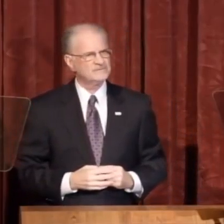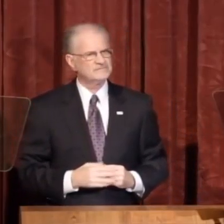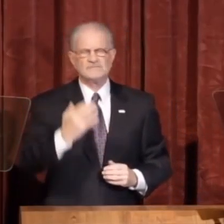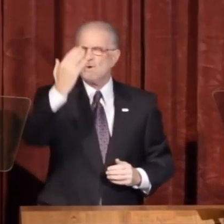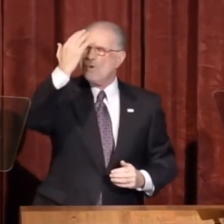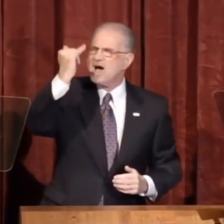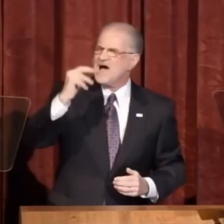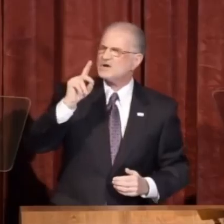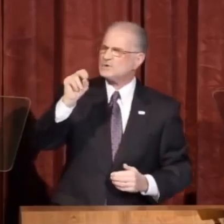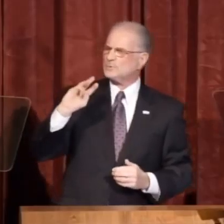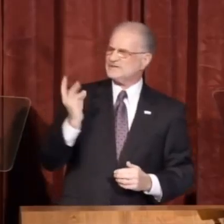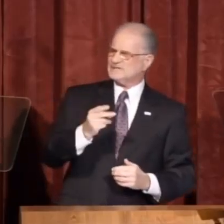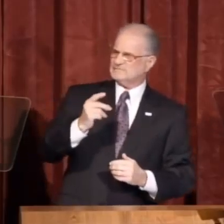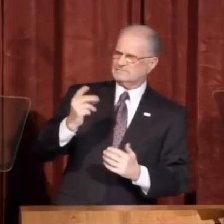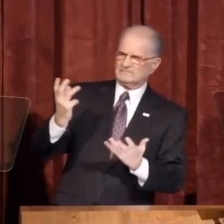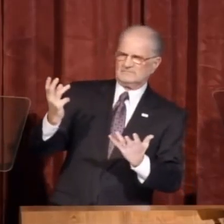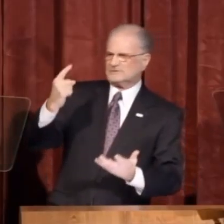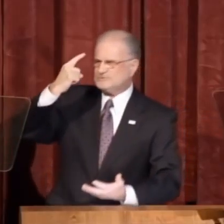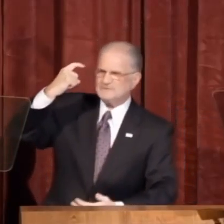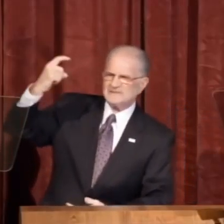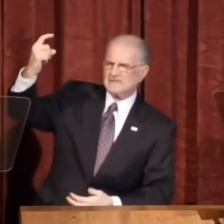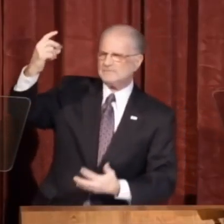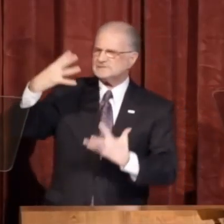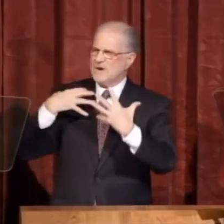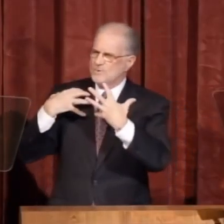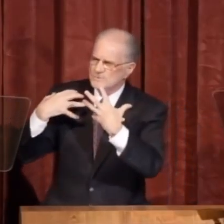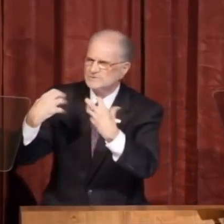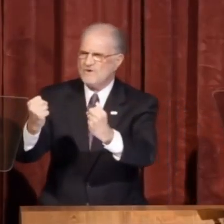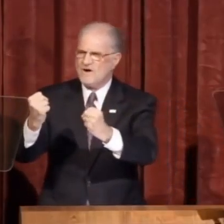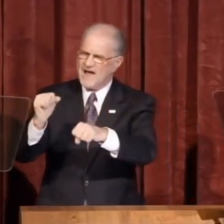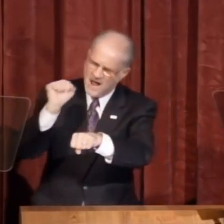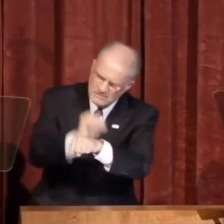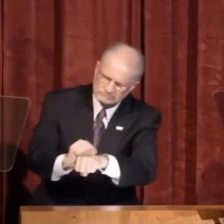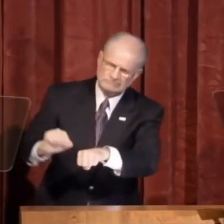baccalaureate program designed to help students enter